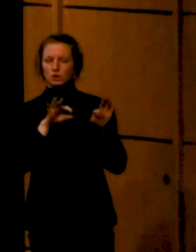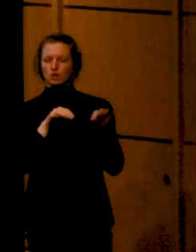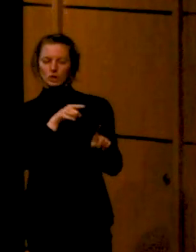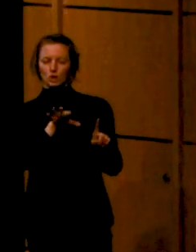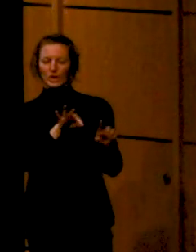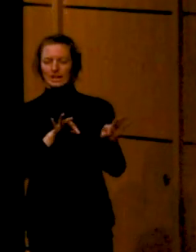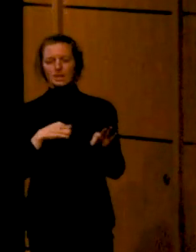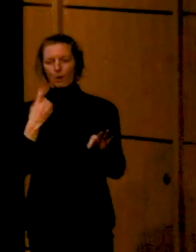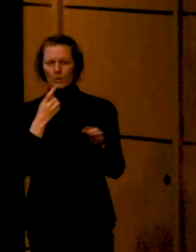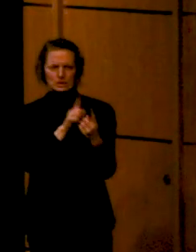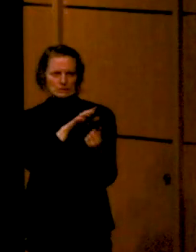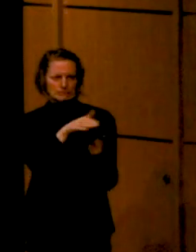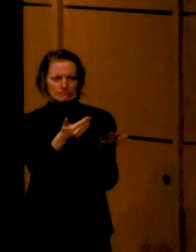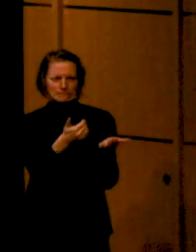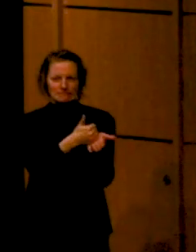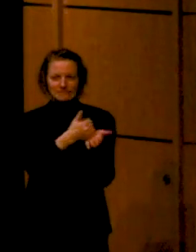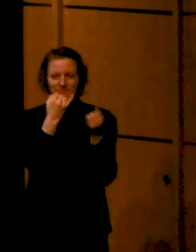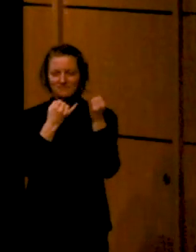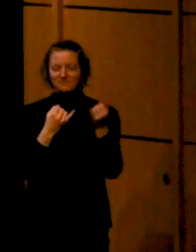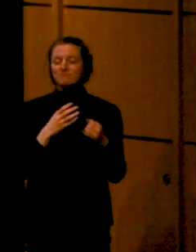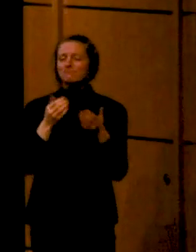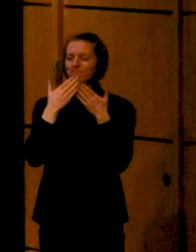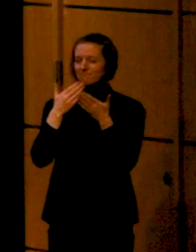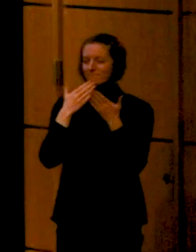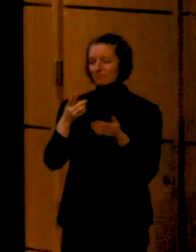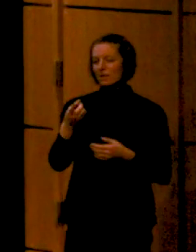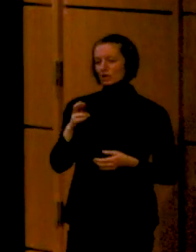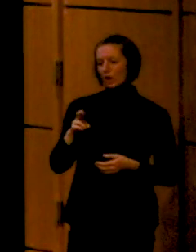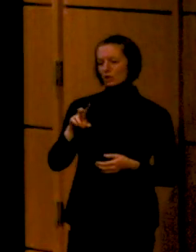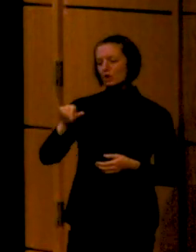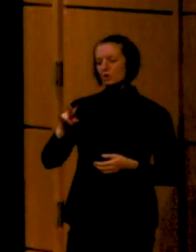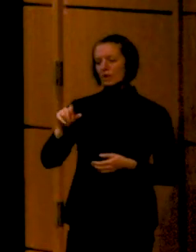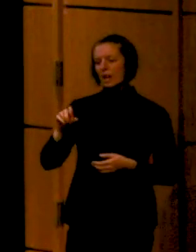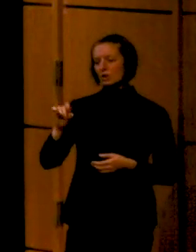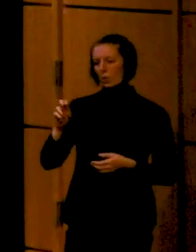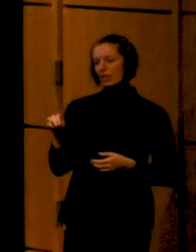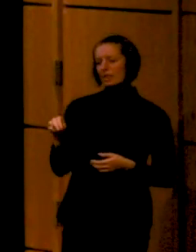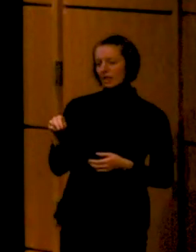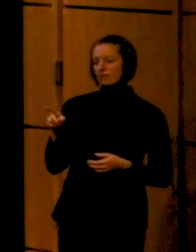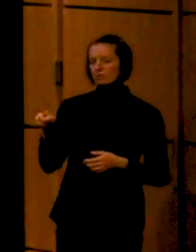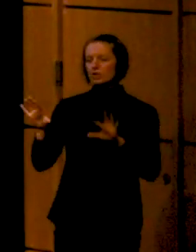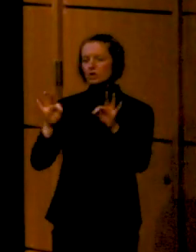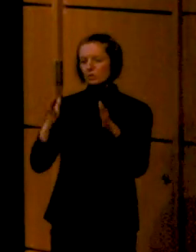But most especially, thank you to Dr. Julia Dolan, the Minor White Curator of Photography,